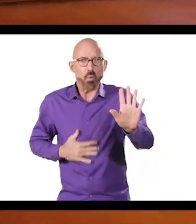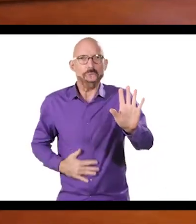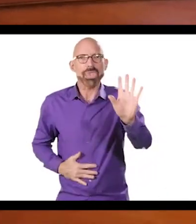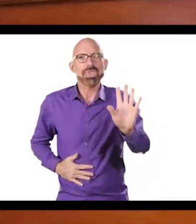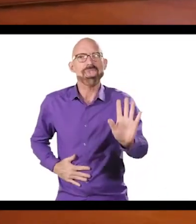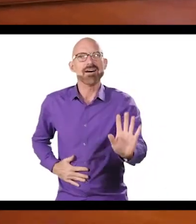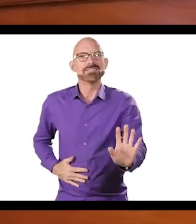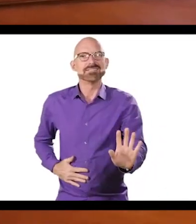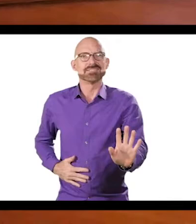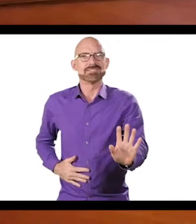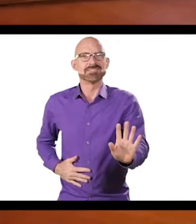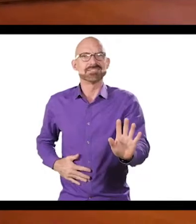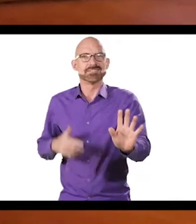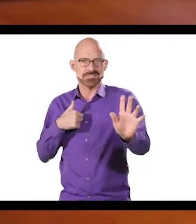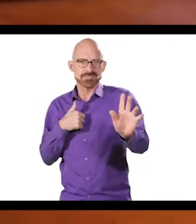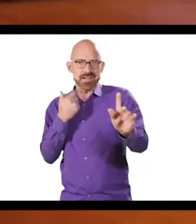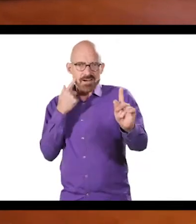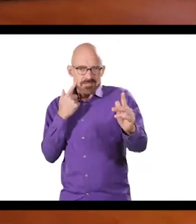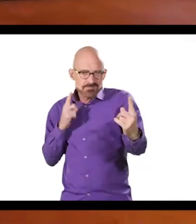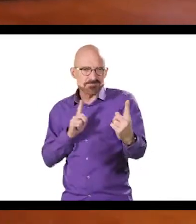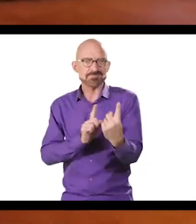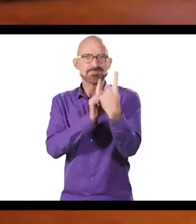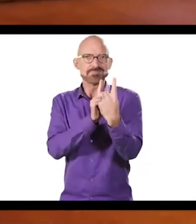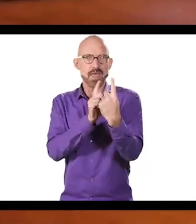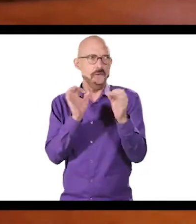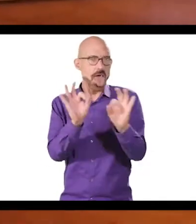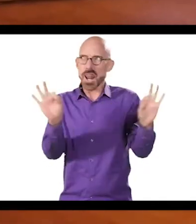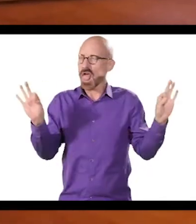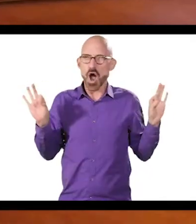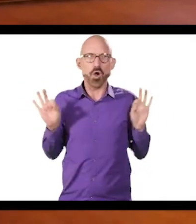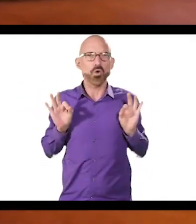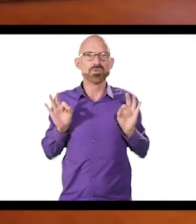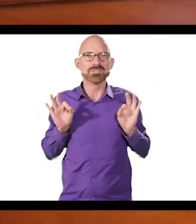The trains trundle on outside, beyond your bedroom window,